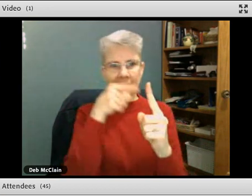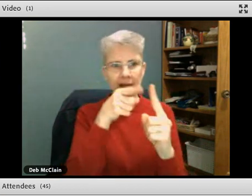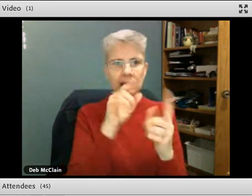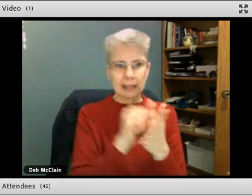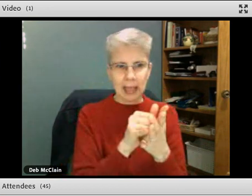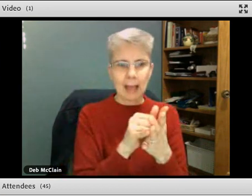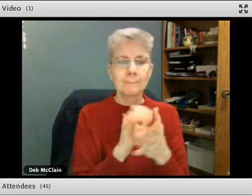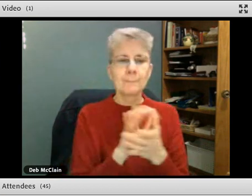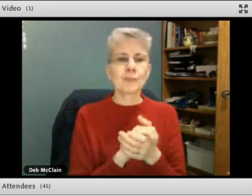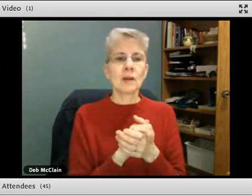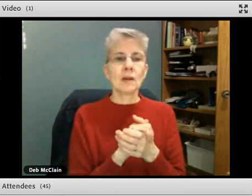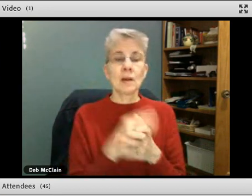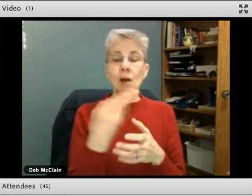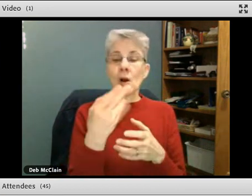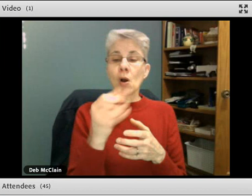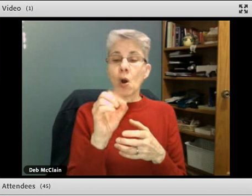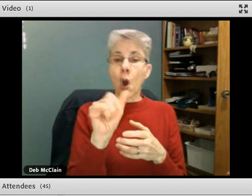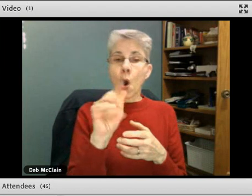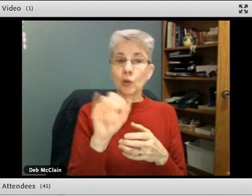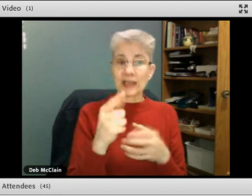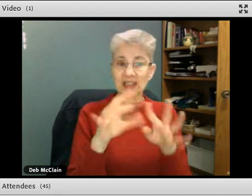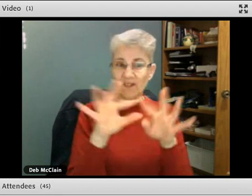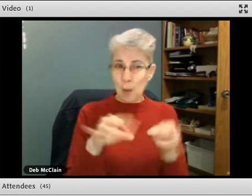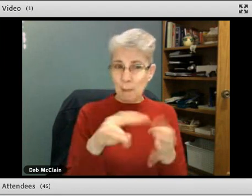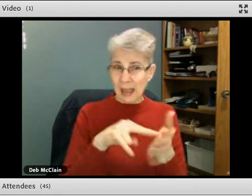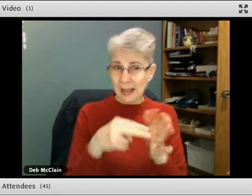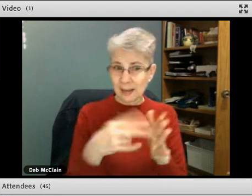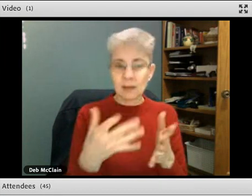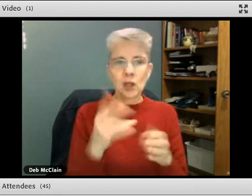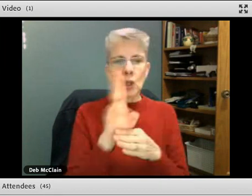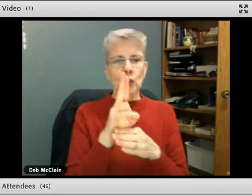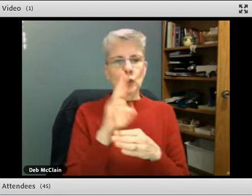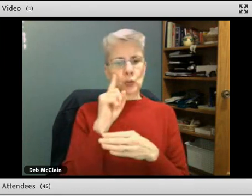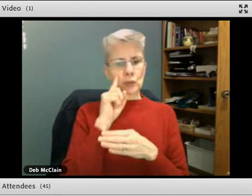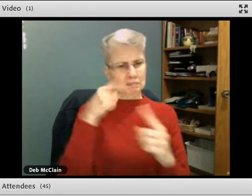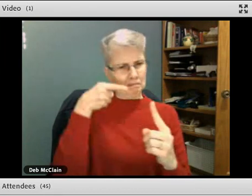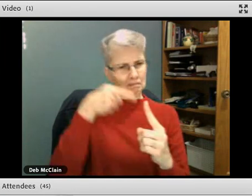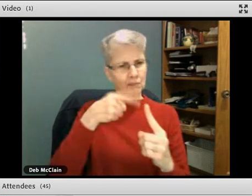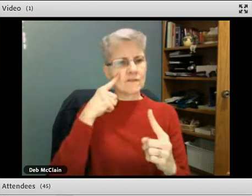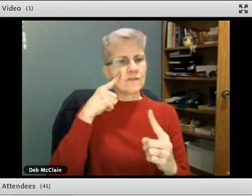holdings format, and this is used especially for serials,